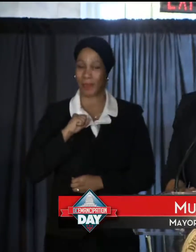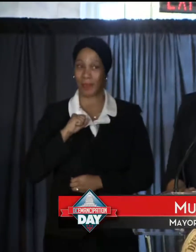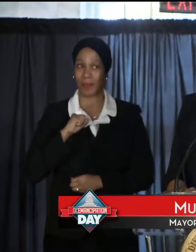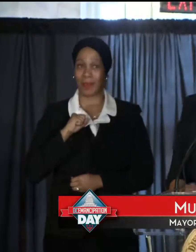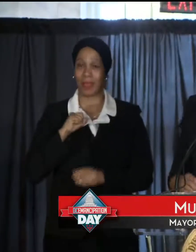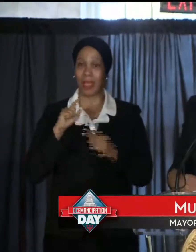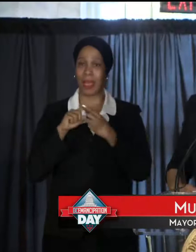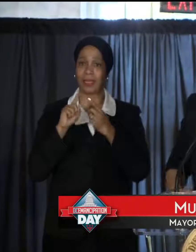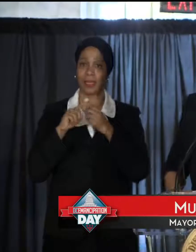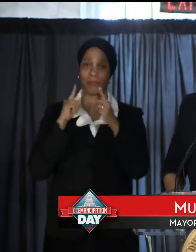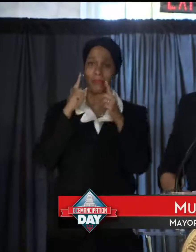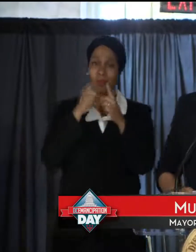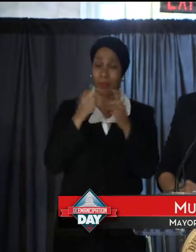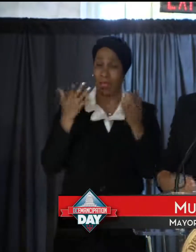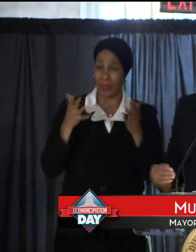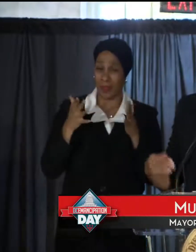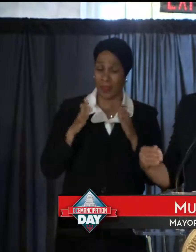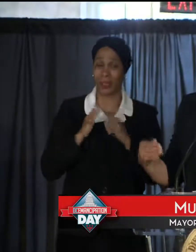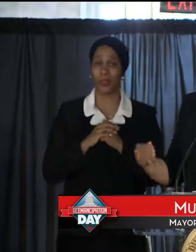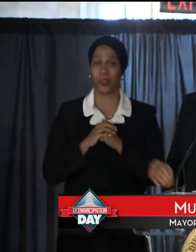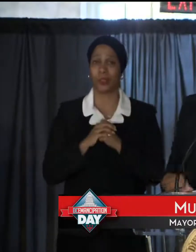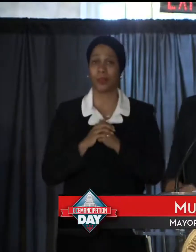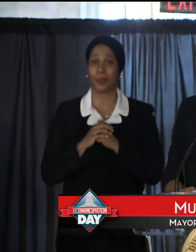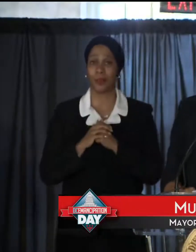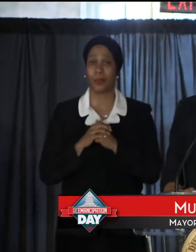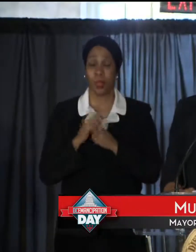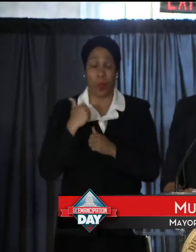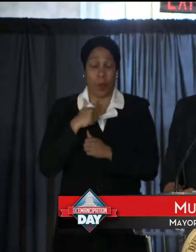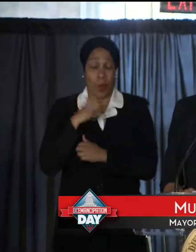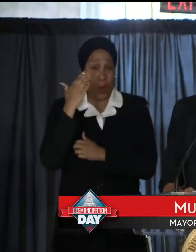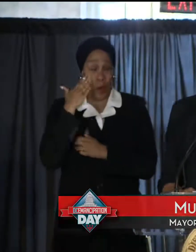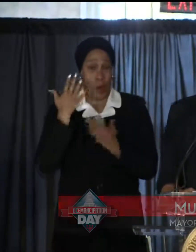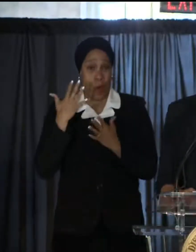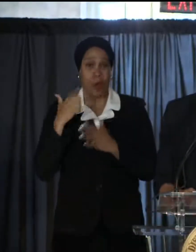QUEST IS COMPLETED WE KNOW THAT WE HAVE A LOT OF PUBLIC